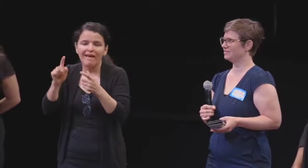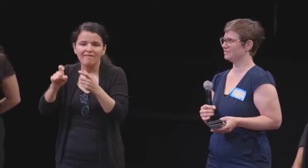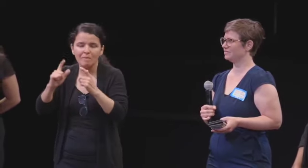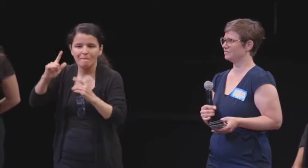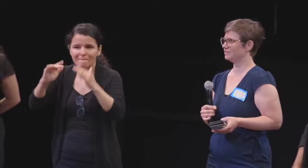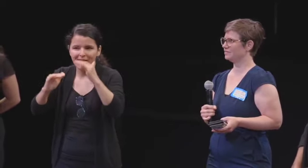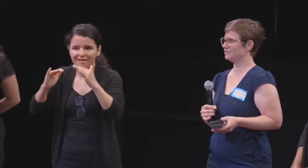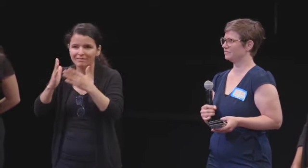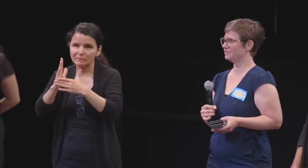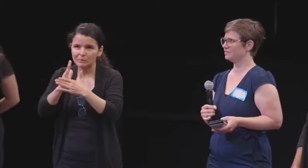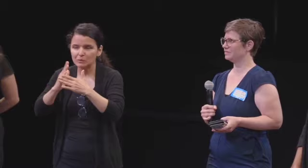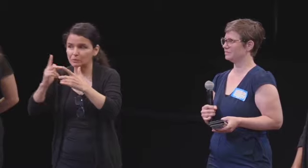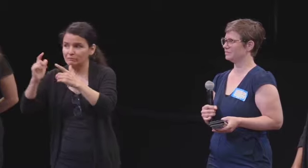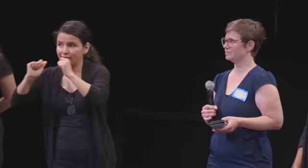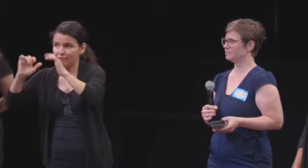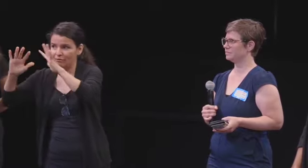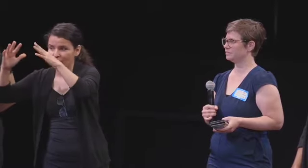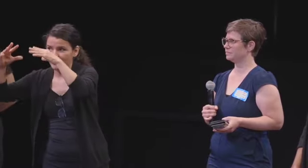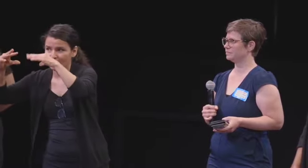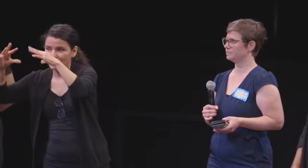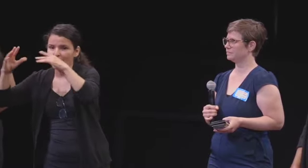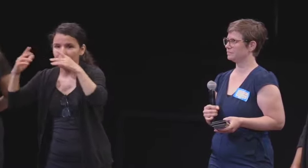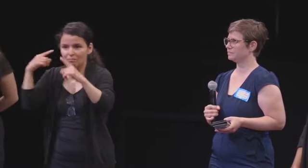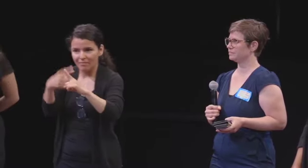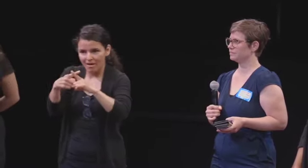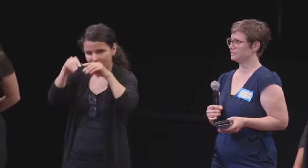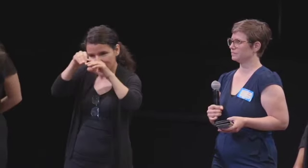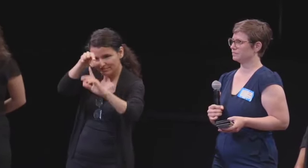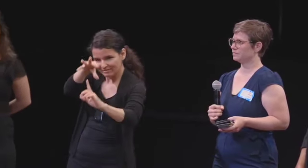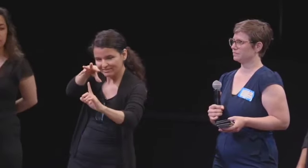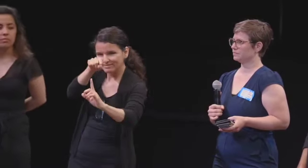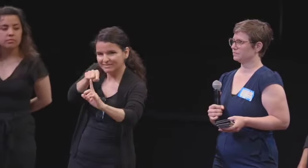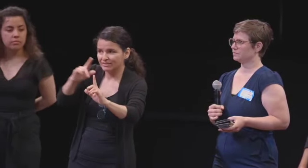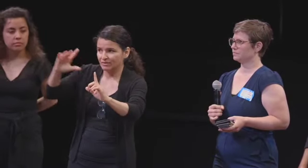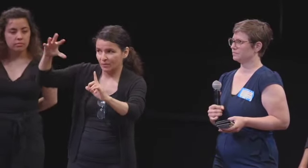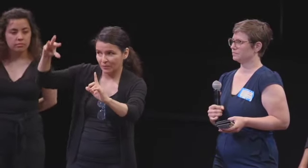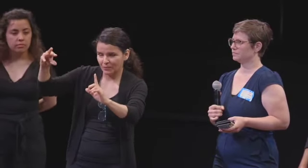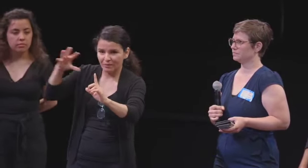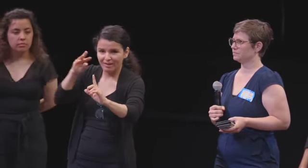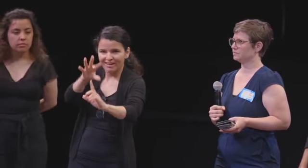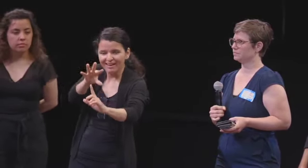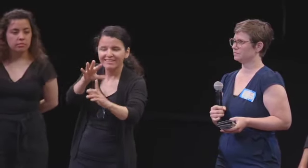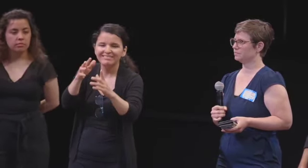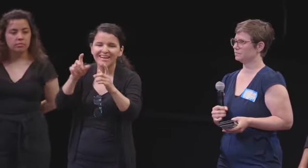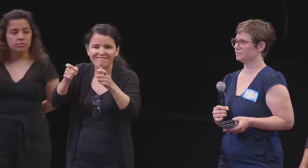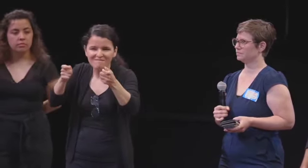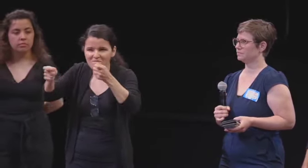it's nice when you have appropriate lighting, but you have to have the appropriate light balance, the appropriate dam, make sure there's no shadowing